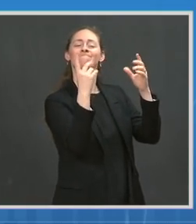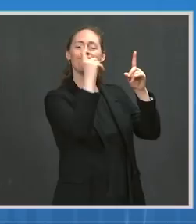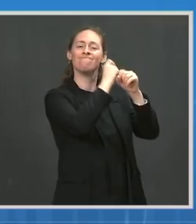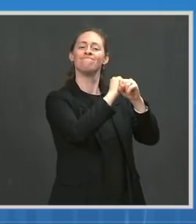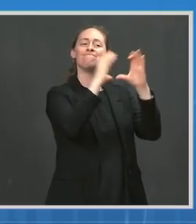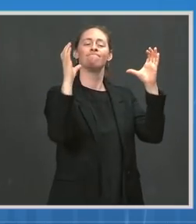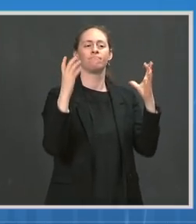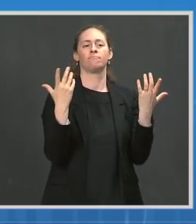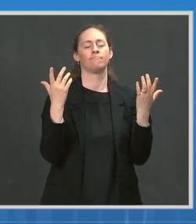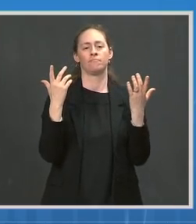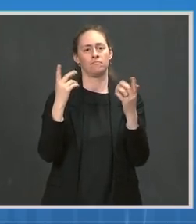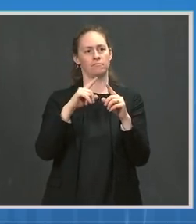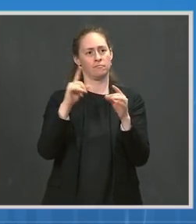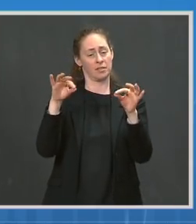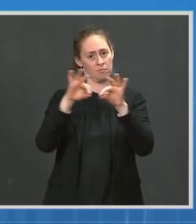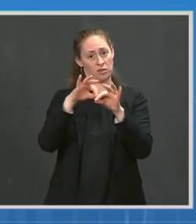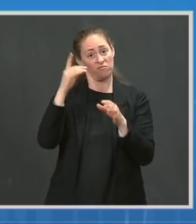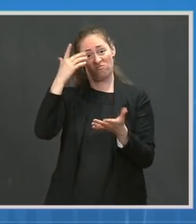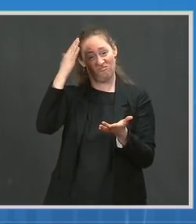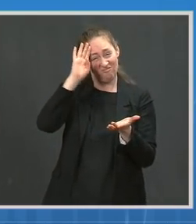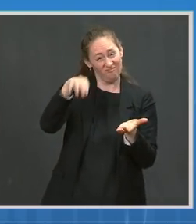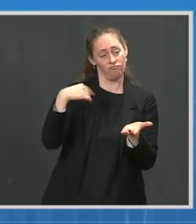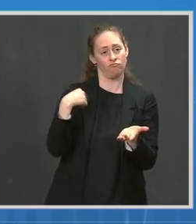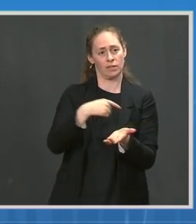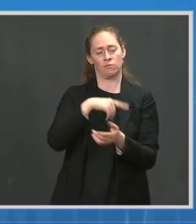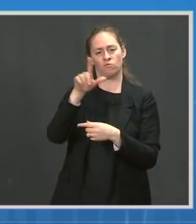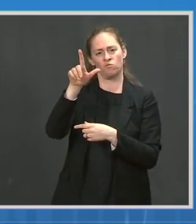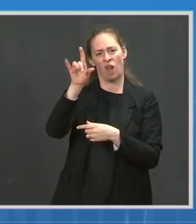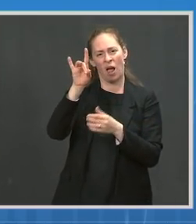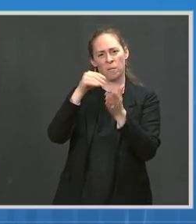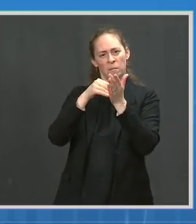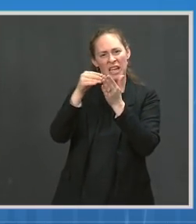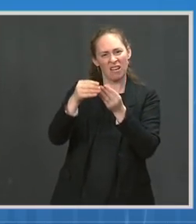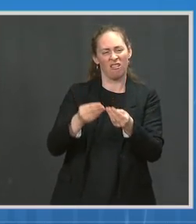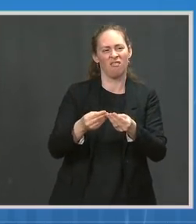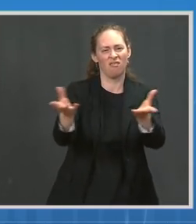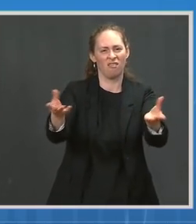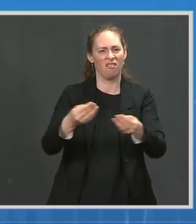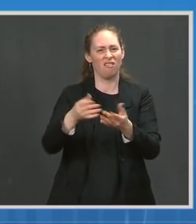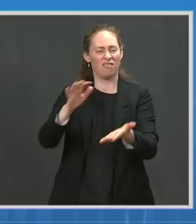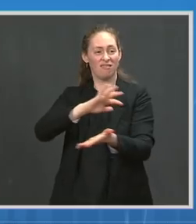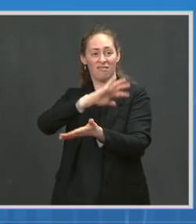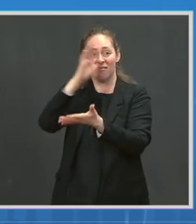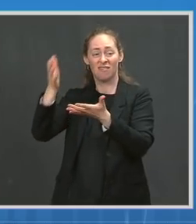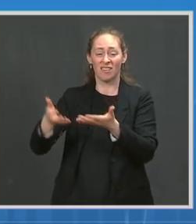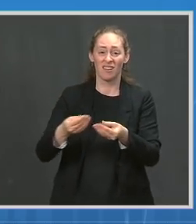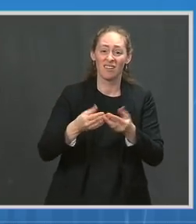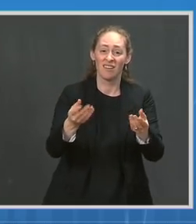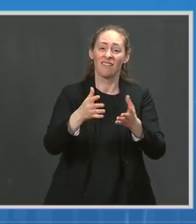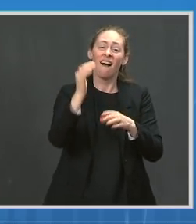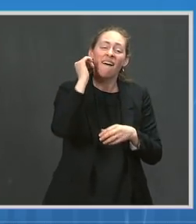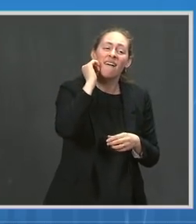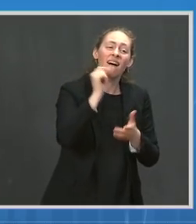into the field and doing everything we can, working around the clock with states. And states are doing everything they can to work